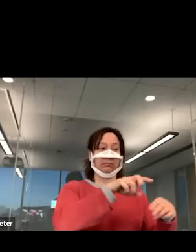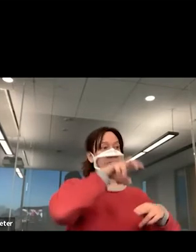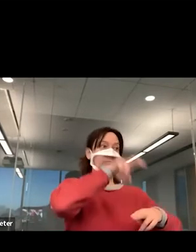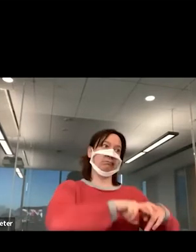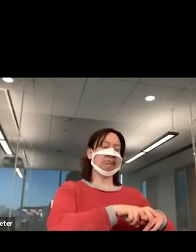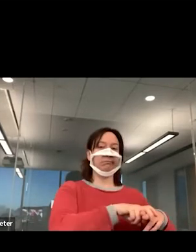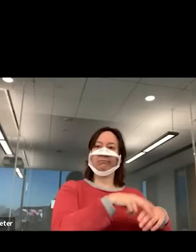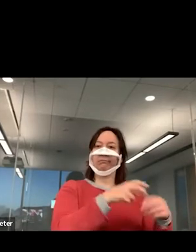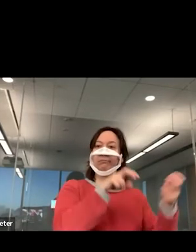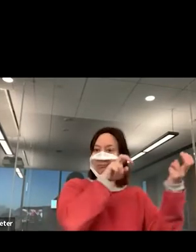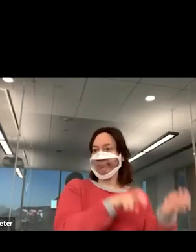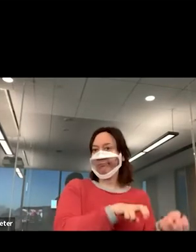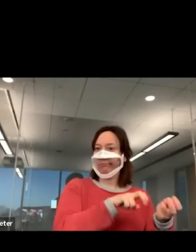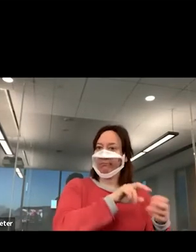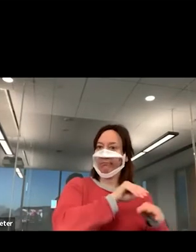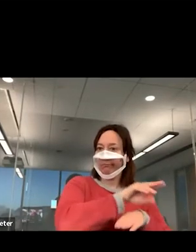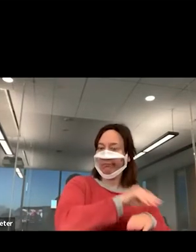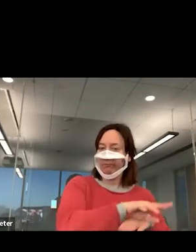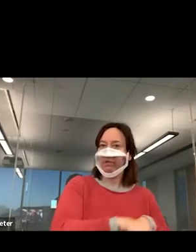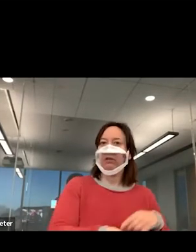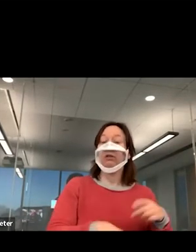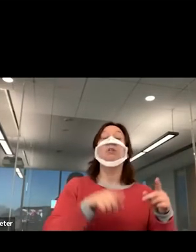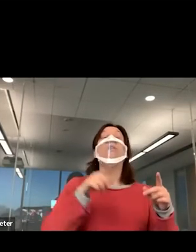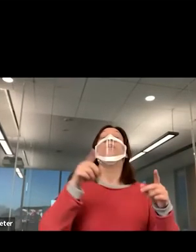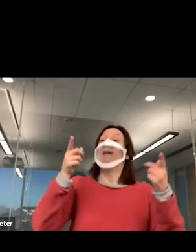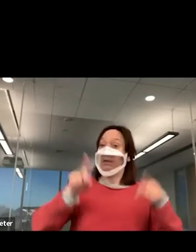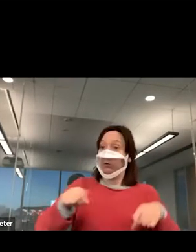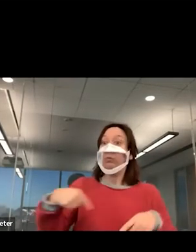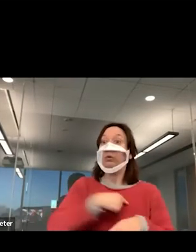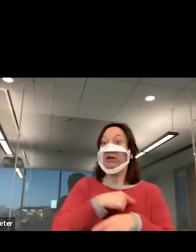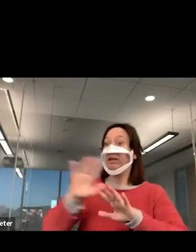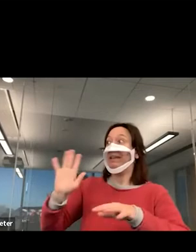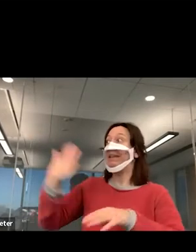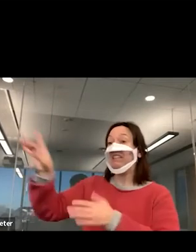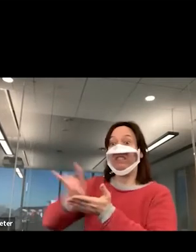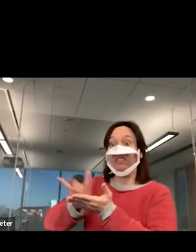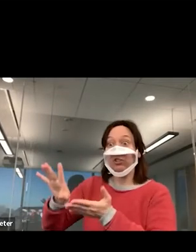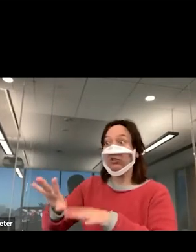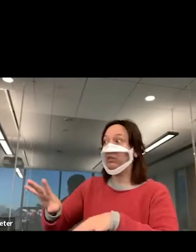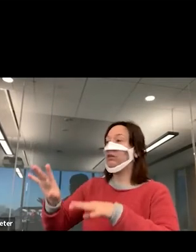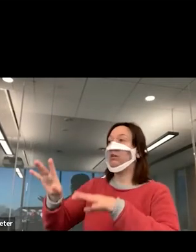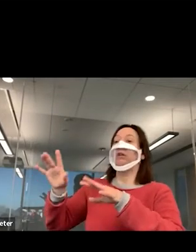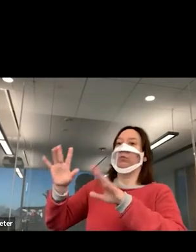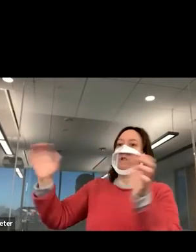and stayed that off which was great that wasn't the part that i thought was so wonderful